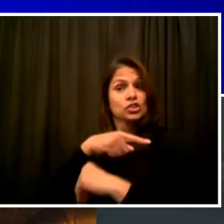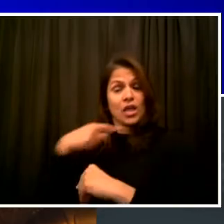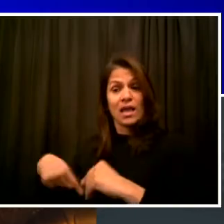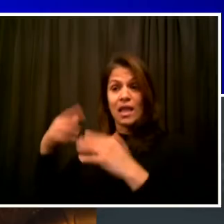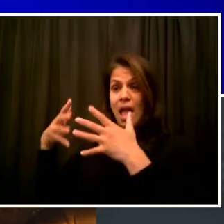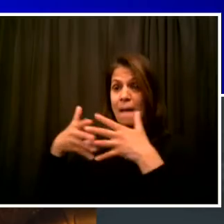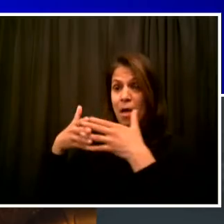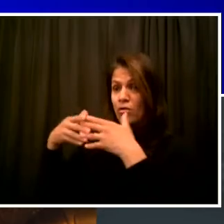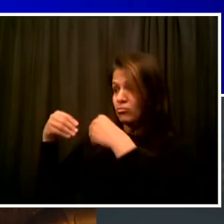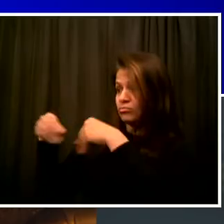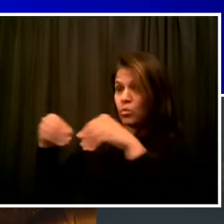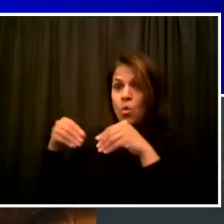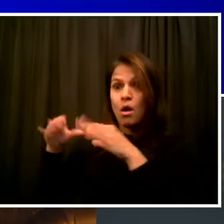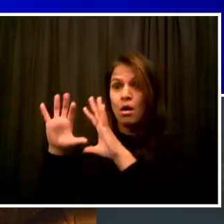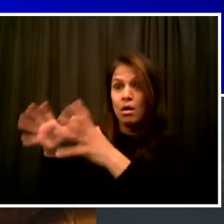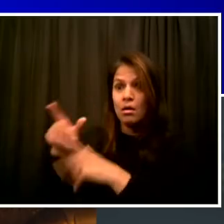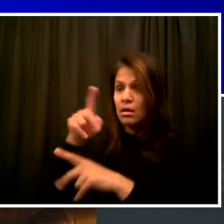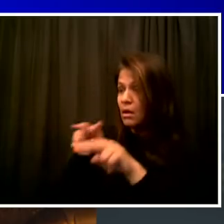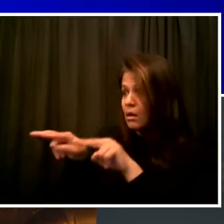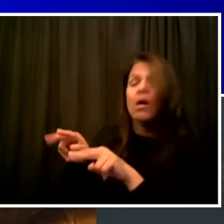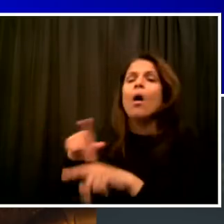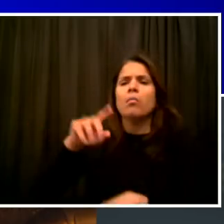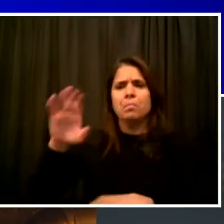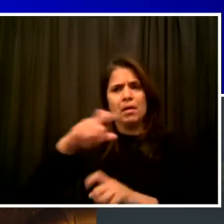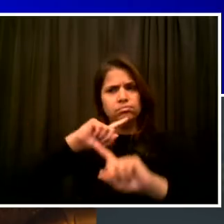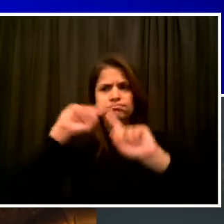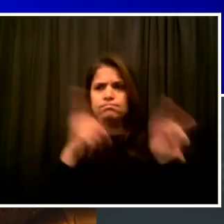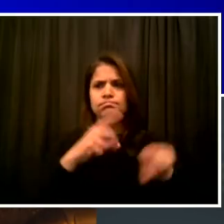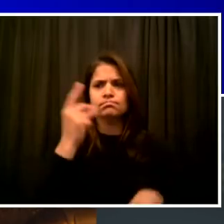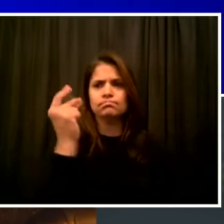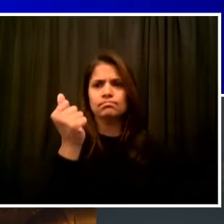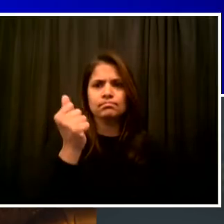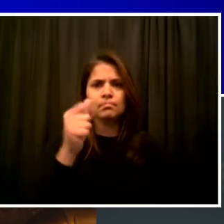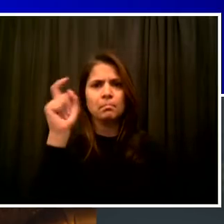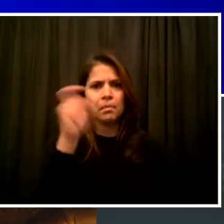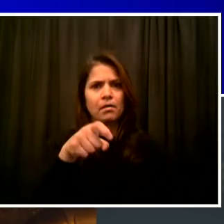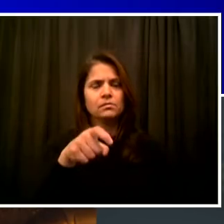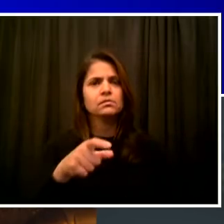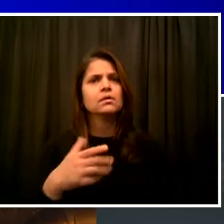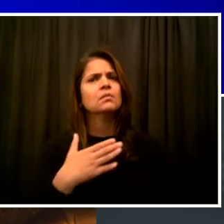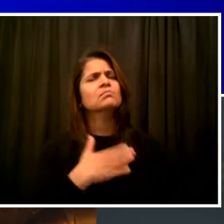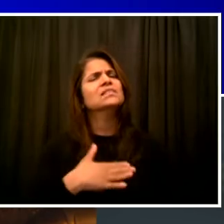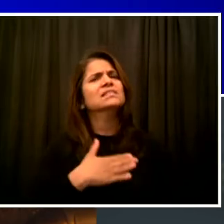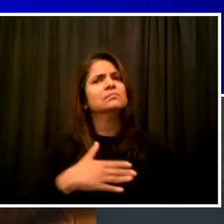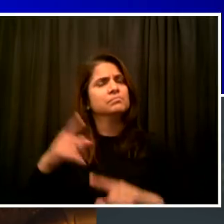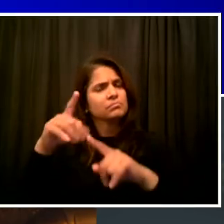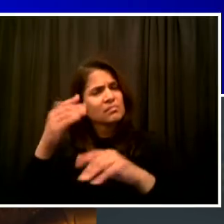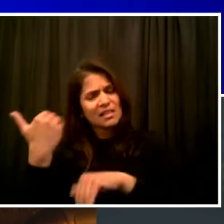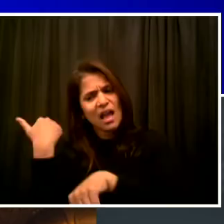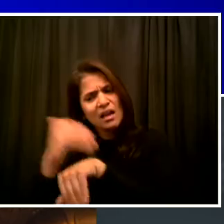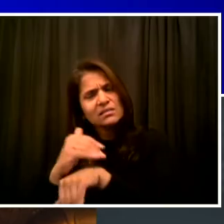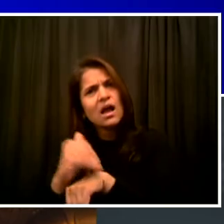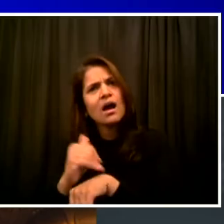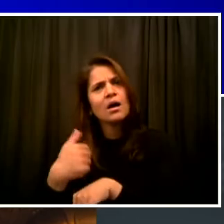WAS EVEN MORE POIGNANT WAS THE PEOPLE HVEA SUFFERED DISCRIMINATION WHILE LOSING THEIR LIVELIHOOD,